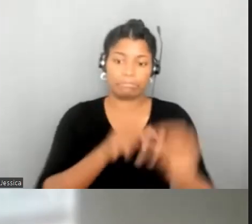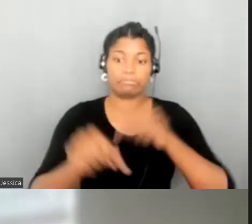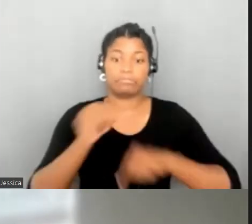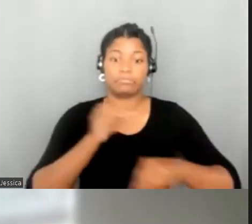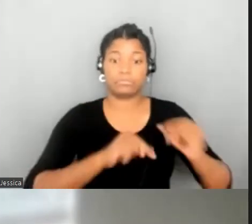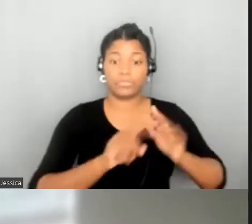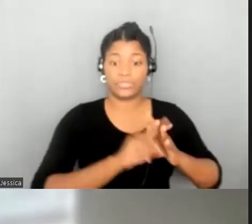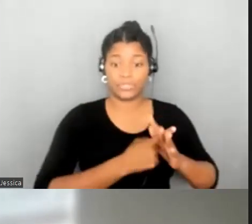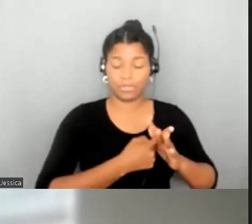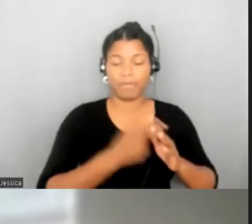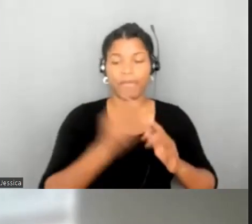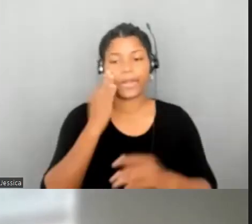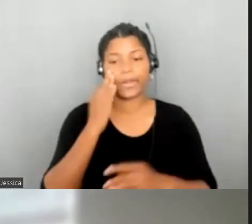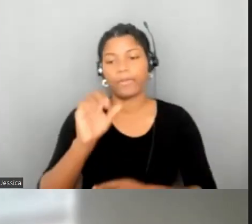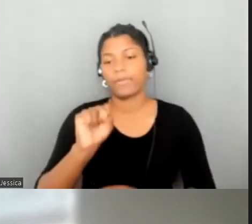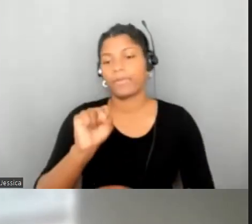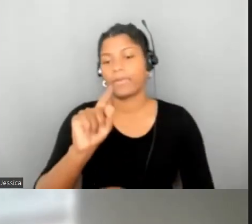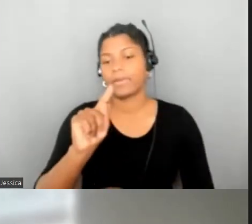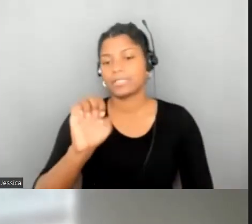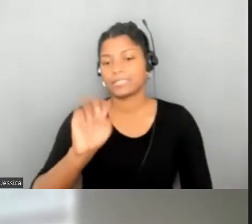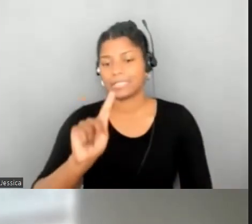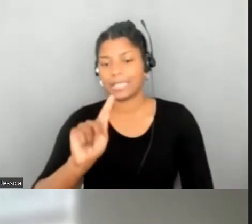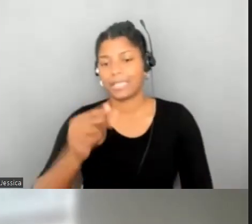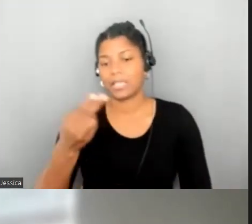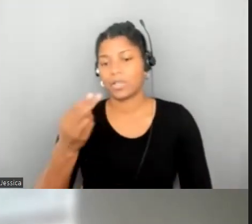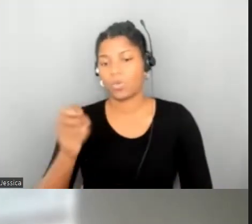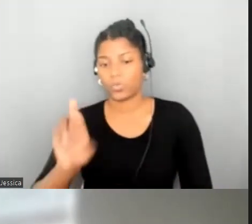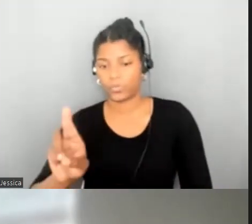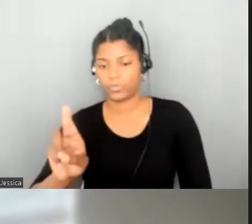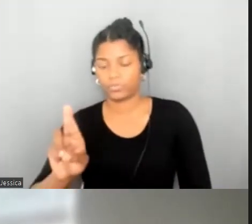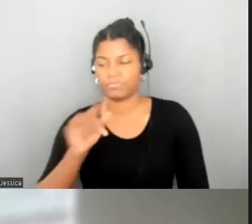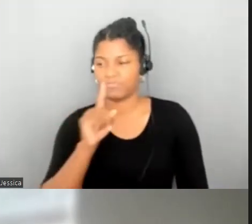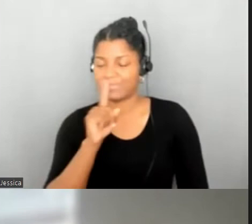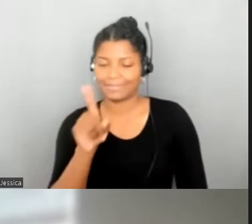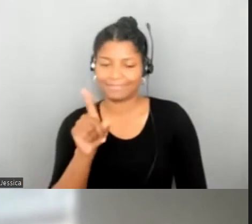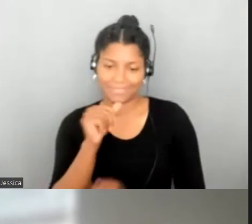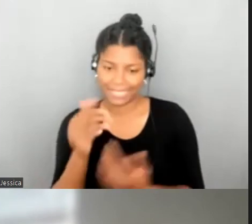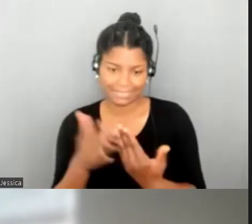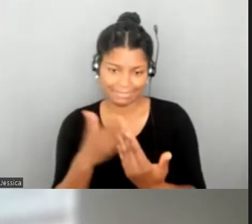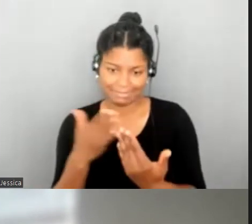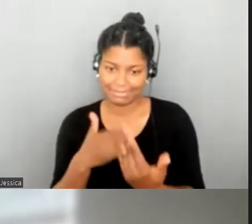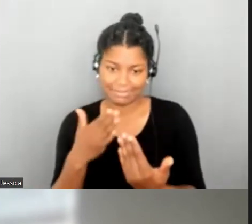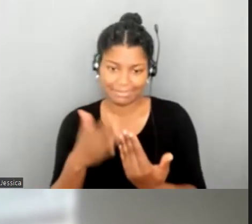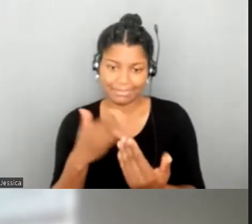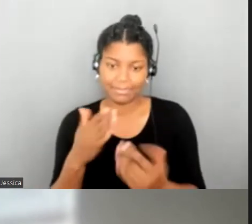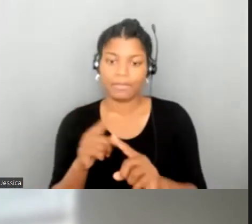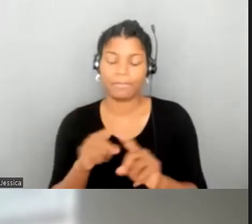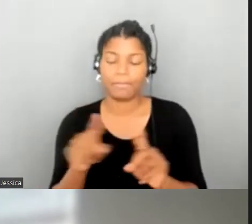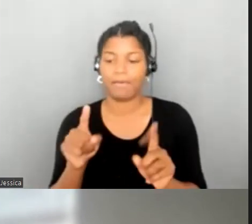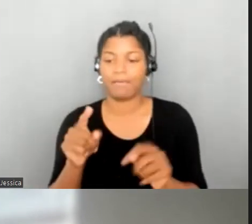I won't say it was an easy pass, if I read to the history, it was before my time.